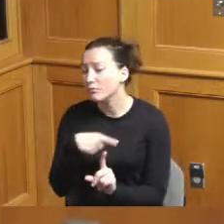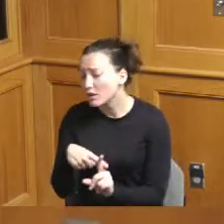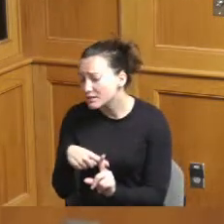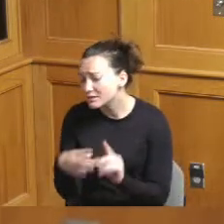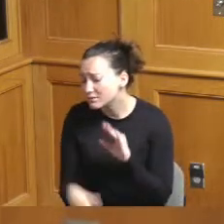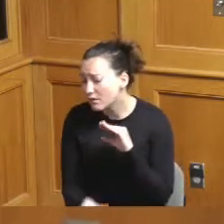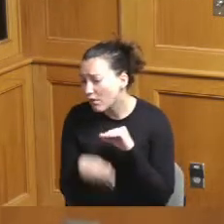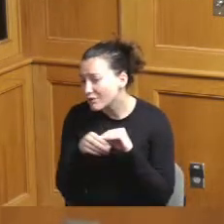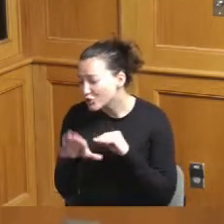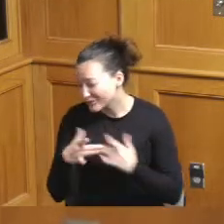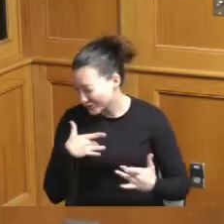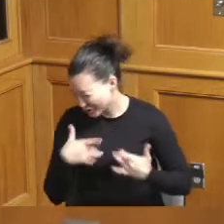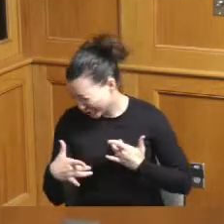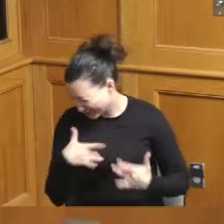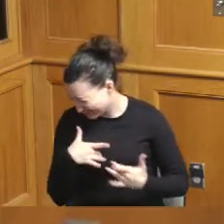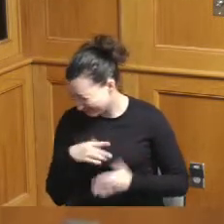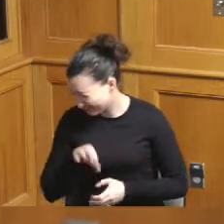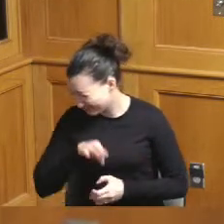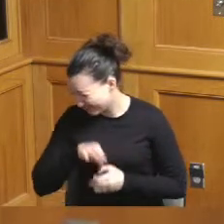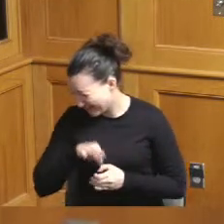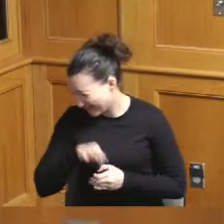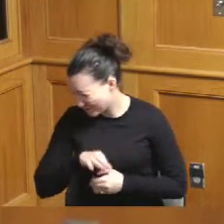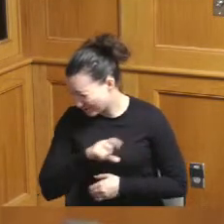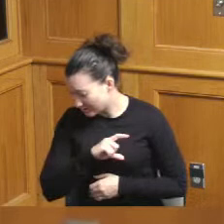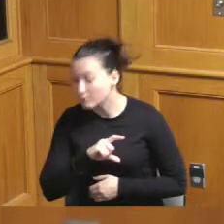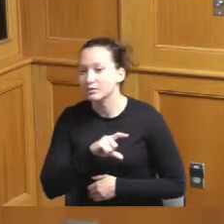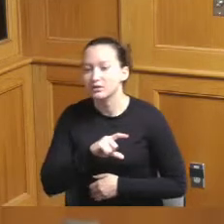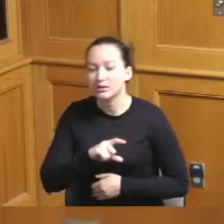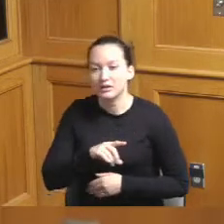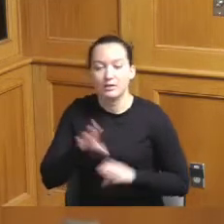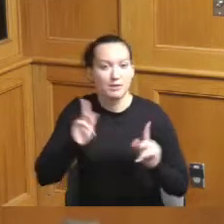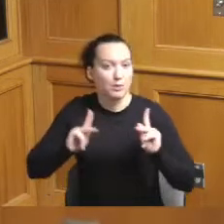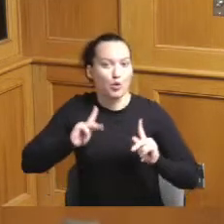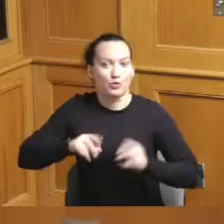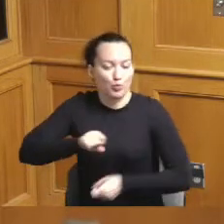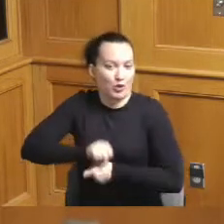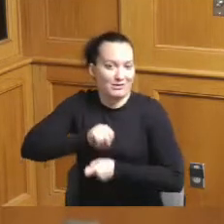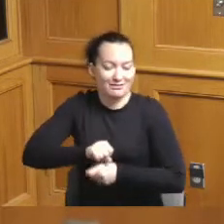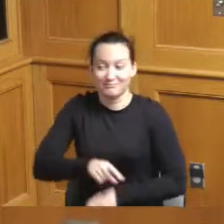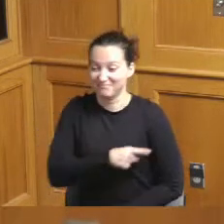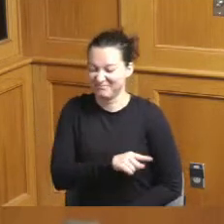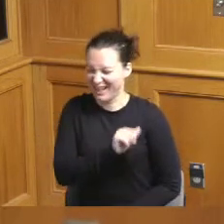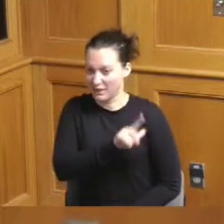to your concerns about election officials just as Alex mentioned this is you know Nationwide